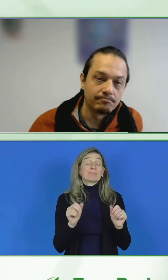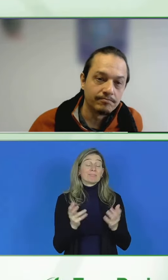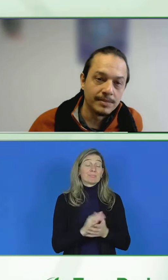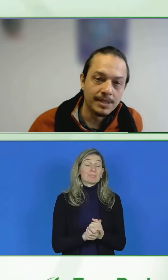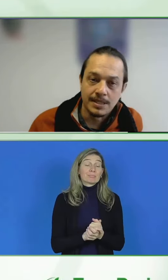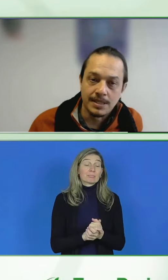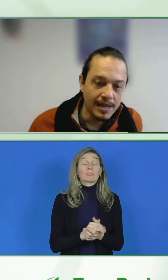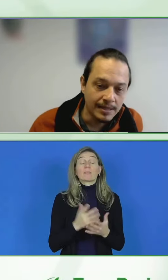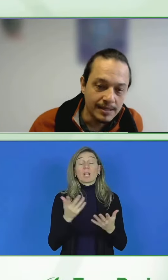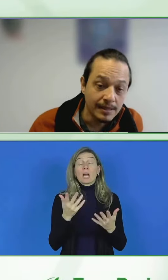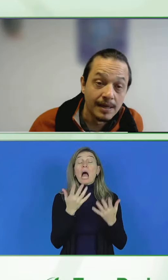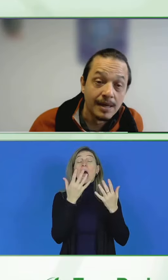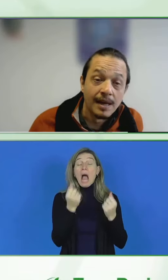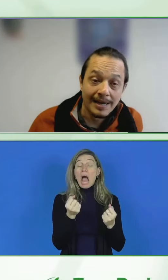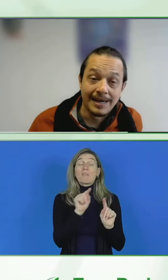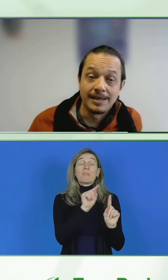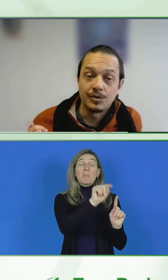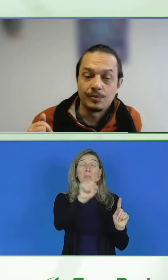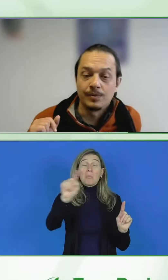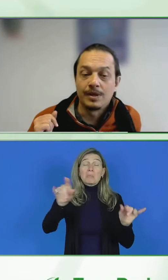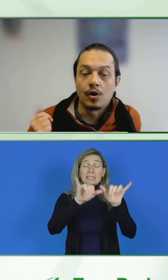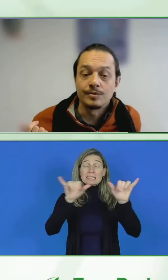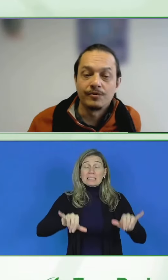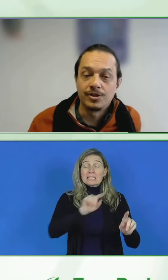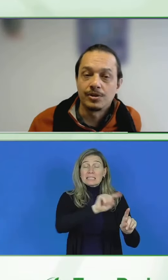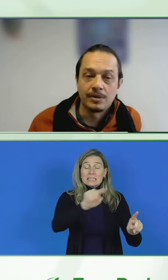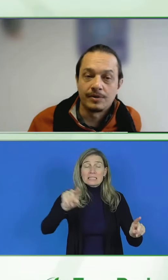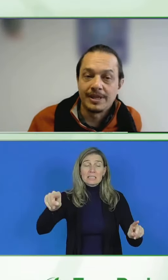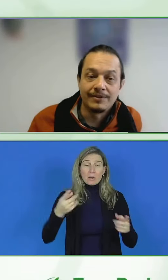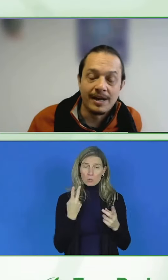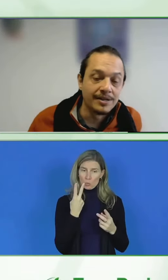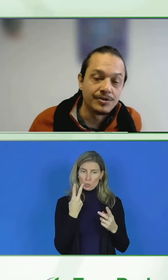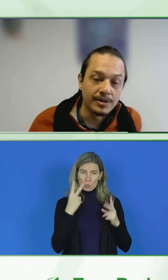This is a reality, and it has to be with the context of a given country.